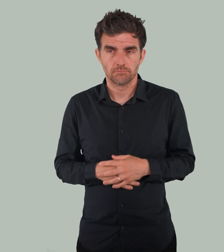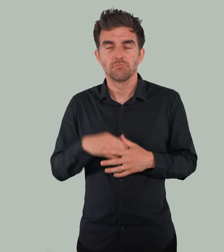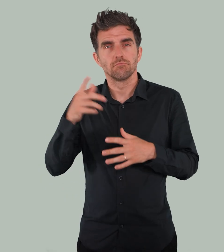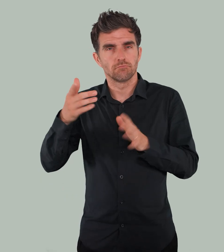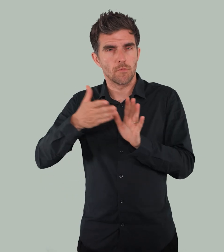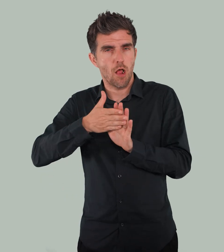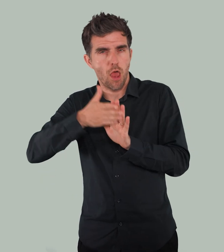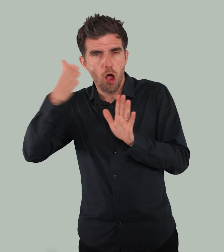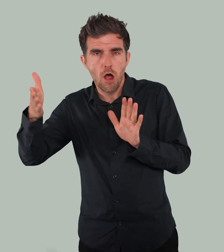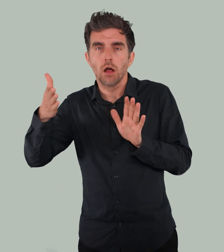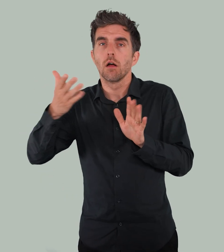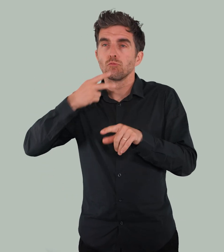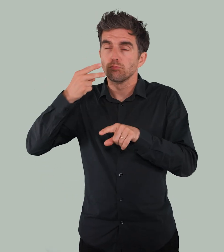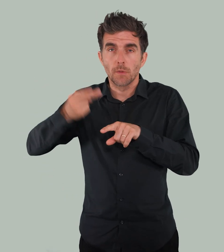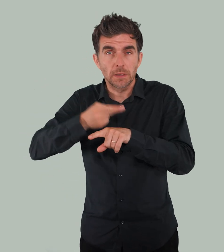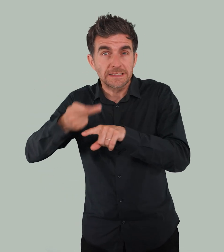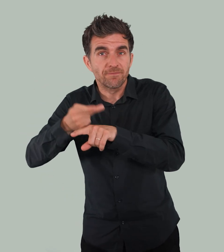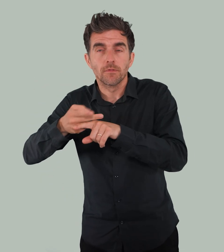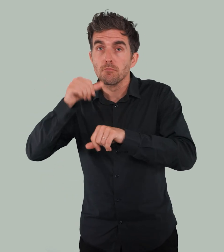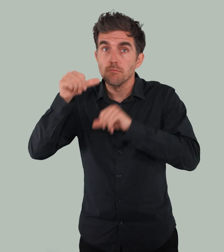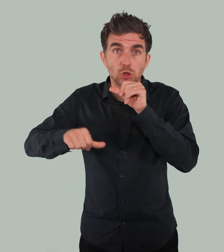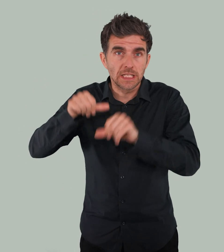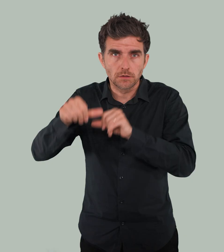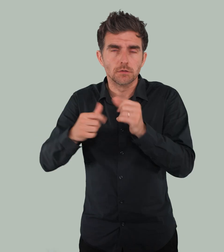Prolonged and repetitive processes: